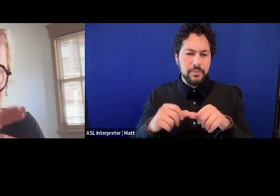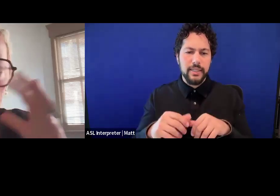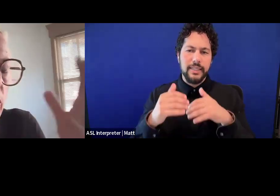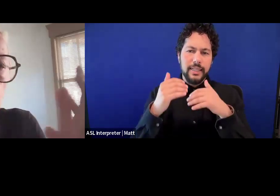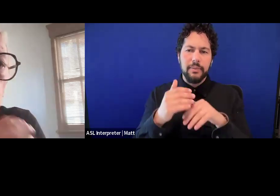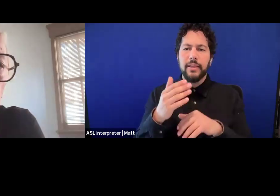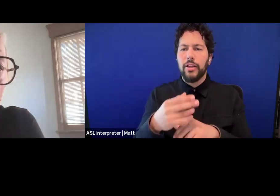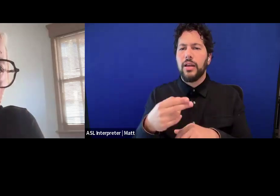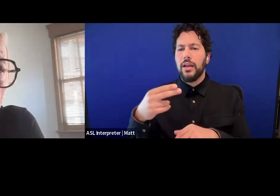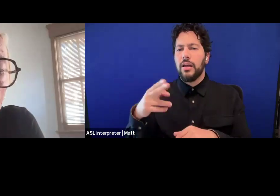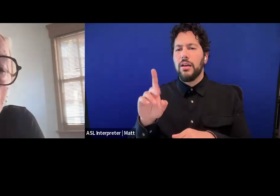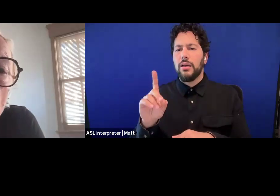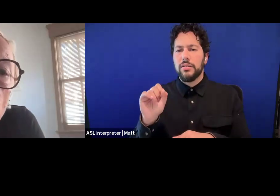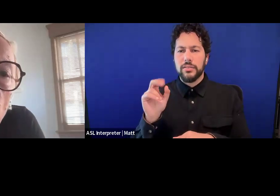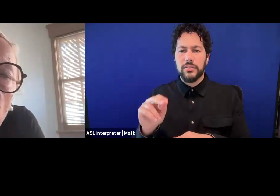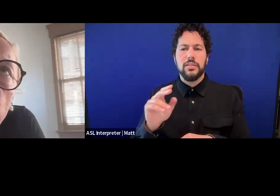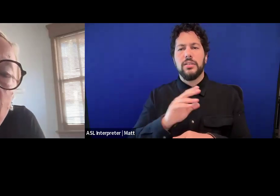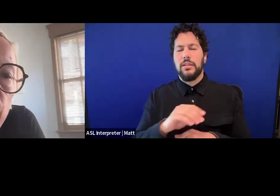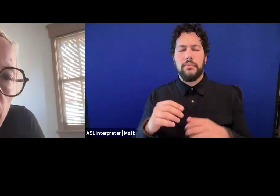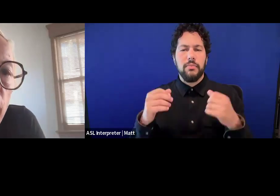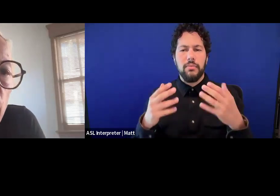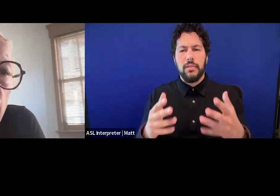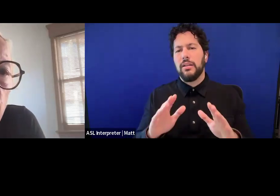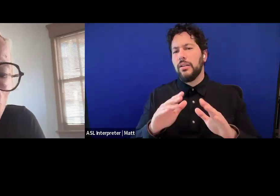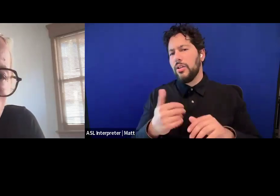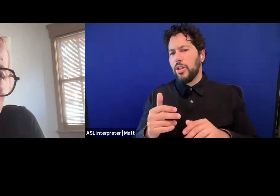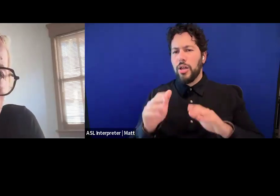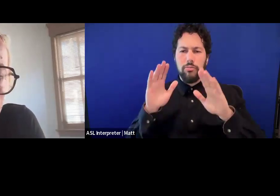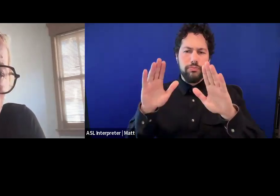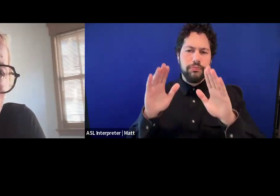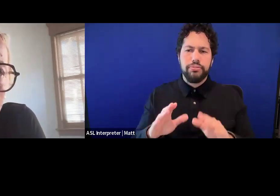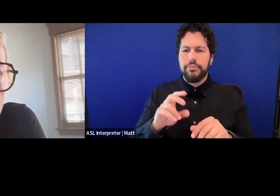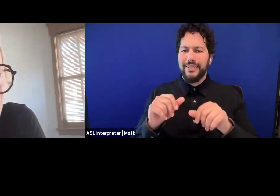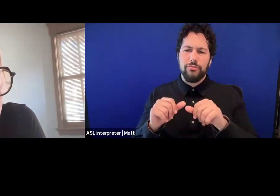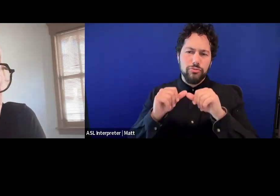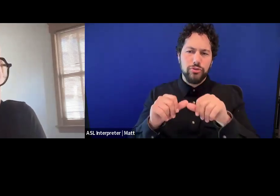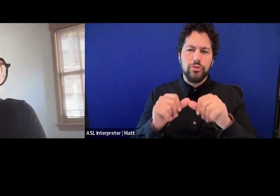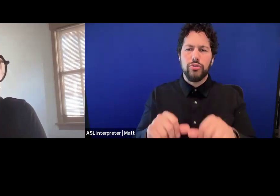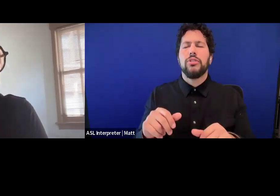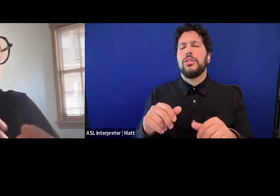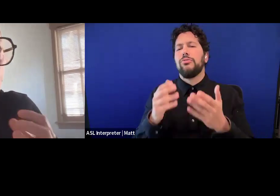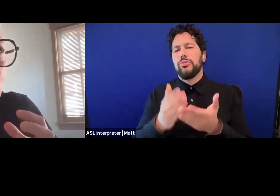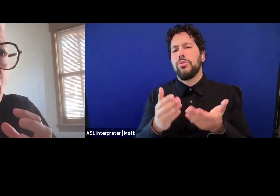other remarkable… enduring resources, so I want to just…